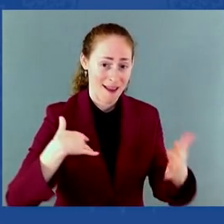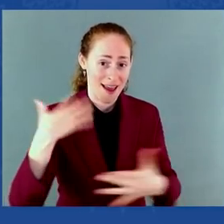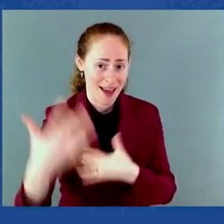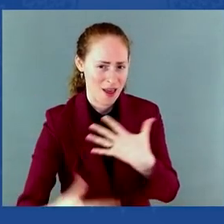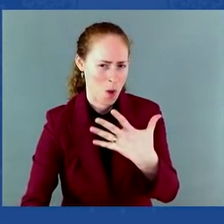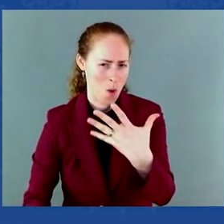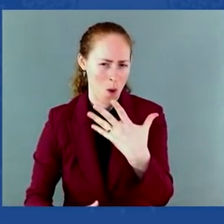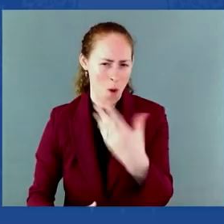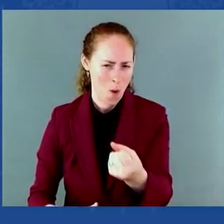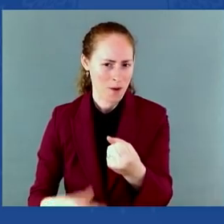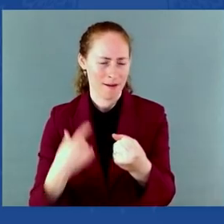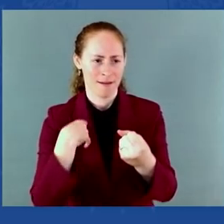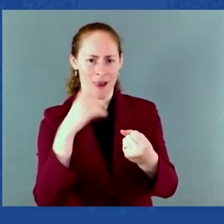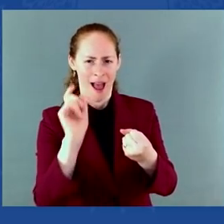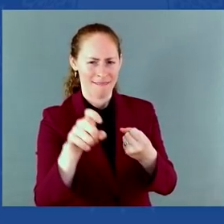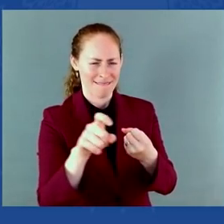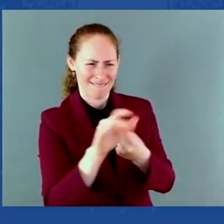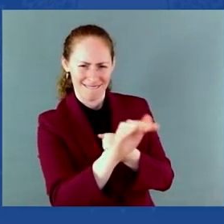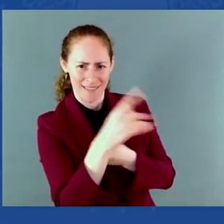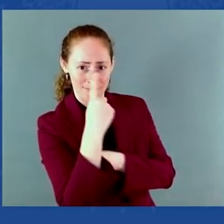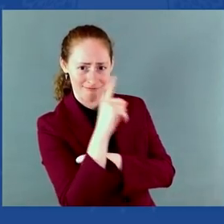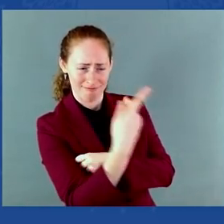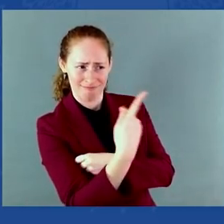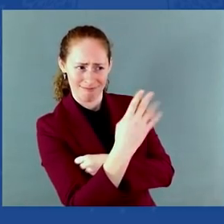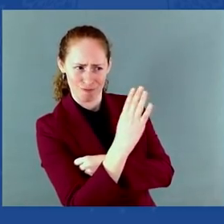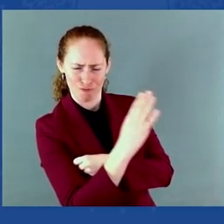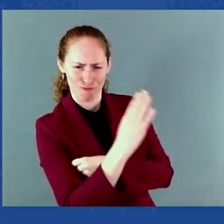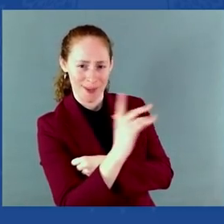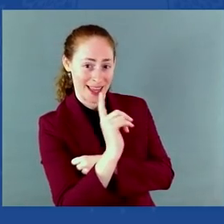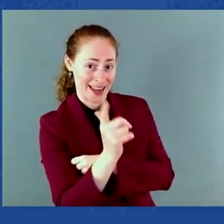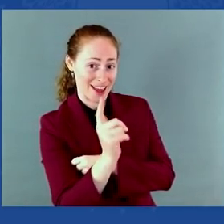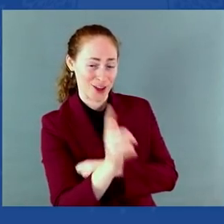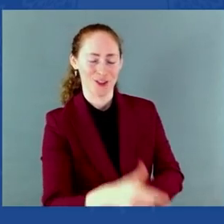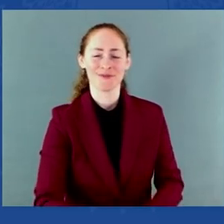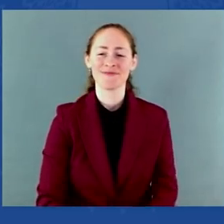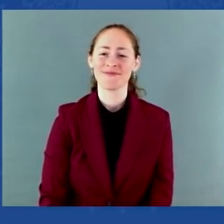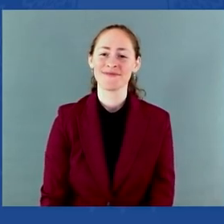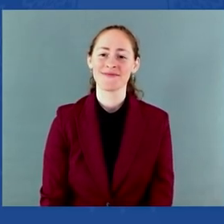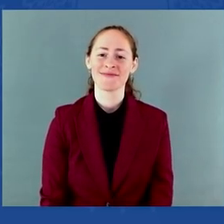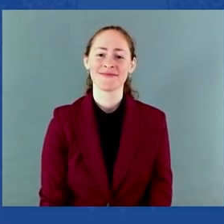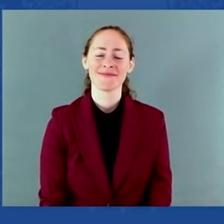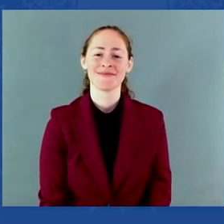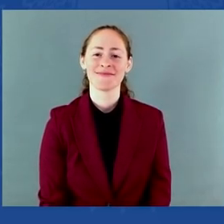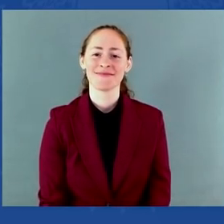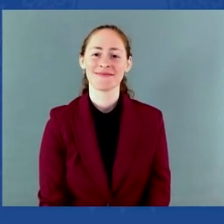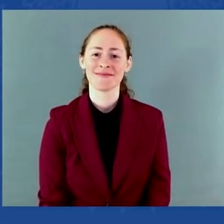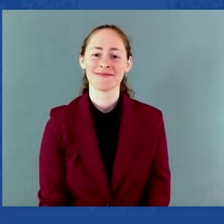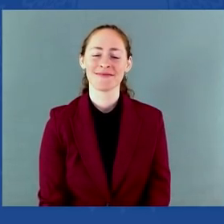Okay. You got it. All right. Folks, it's a great honor to be here. It really is.